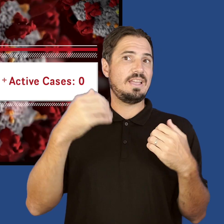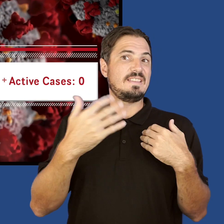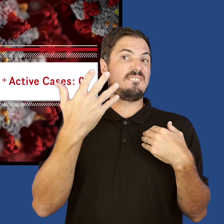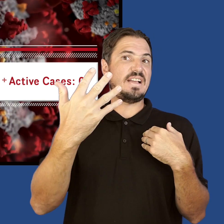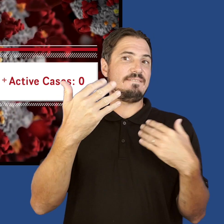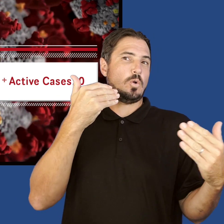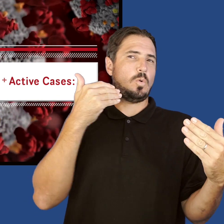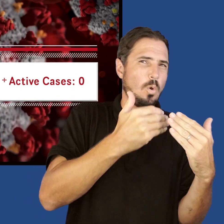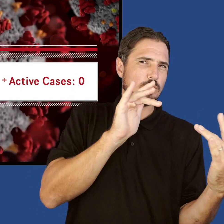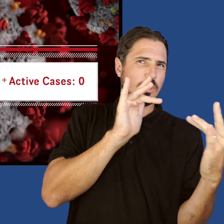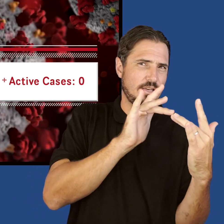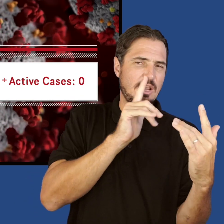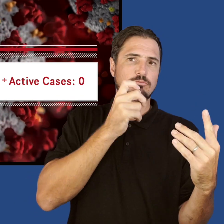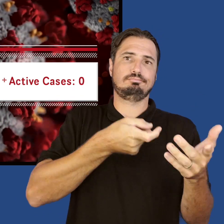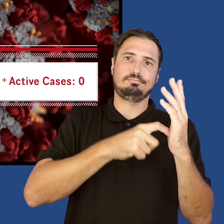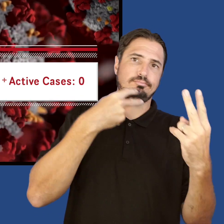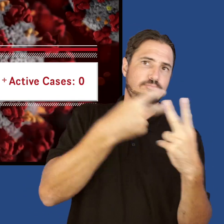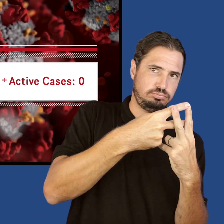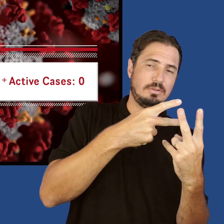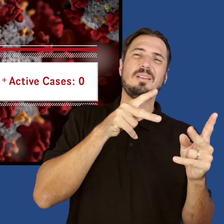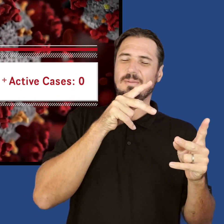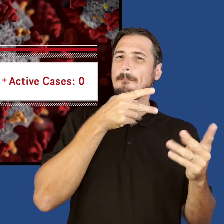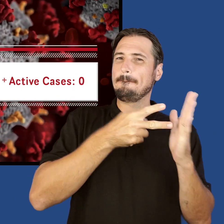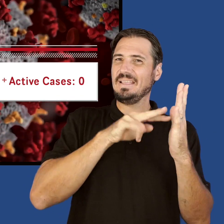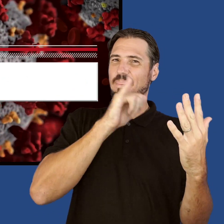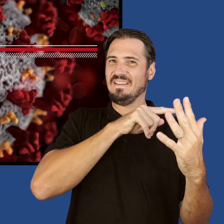contacts of an Oahu case who is currently in isolation on O‘ahu.